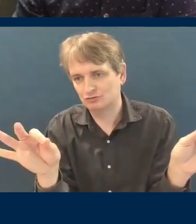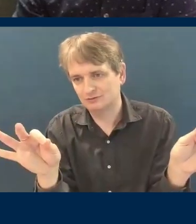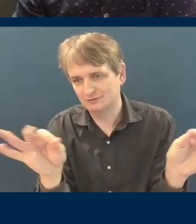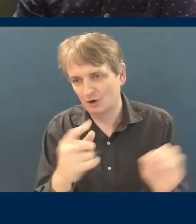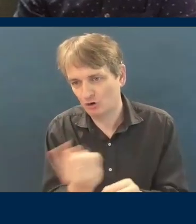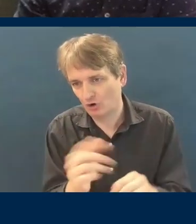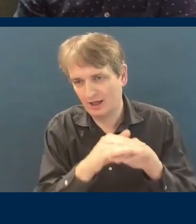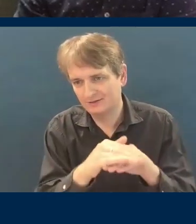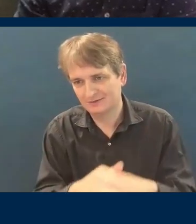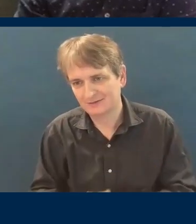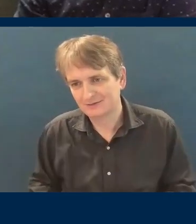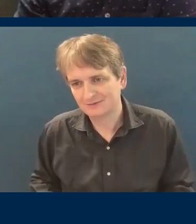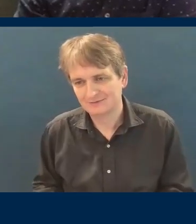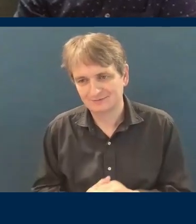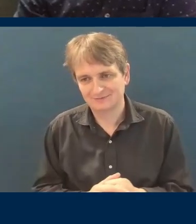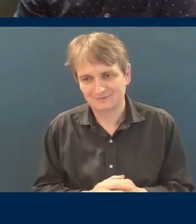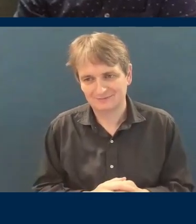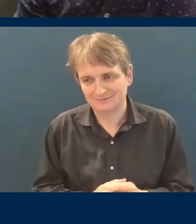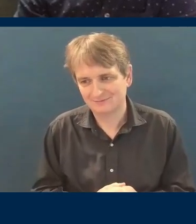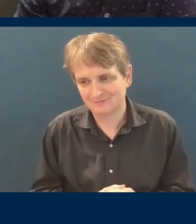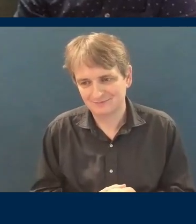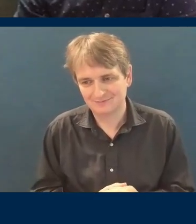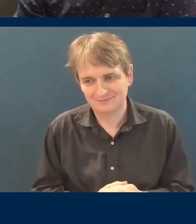You know, and they're only limited to English as the language.